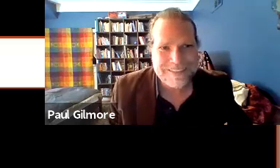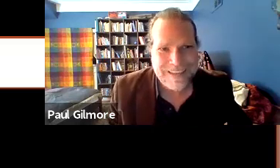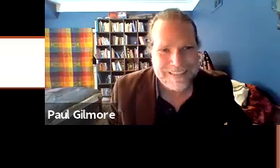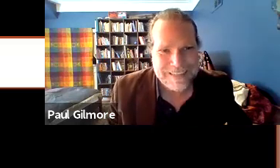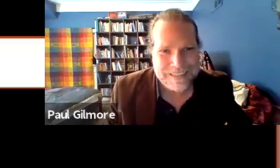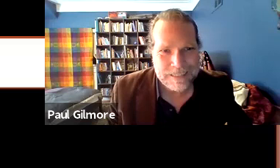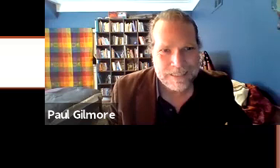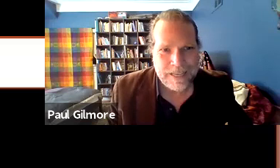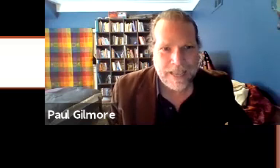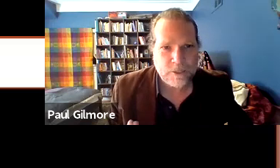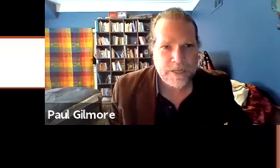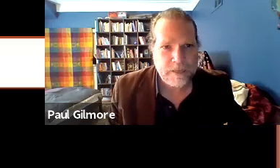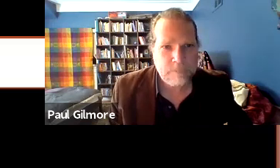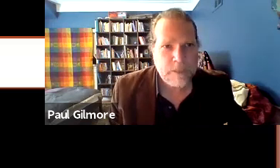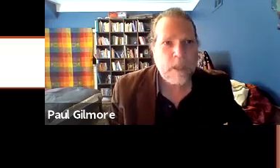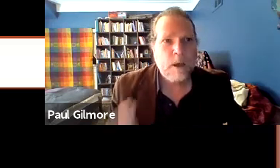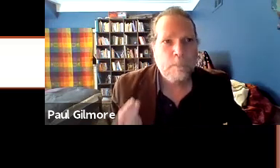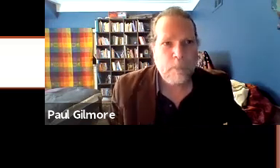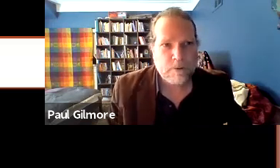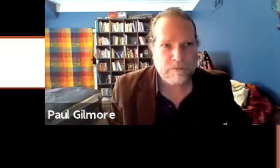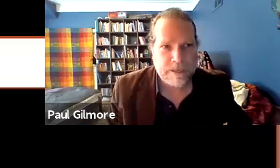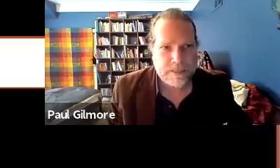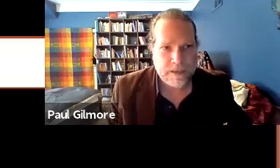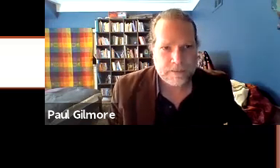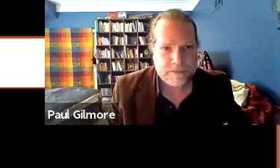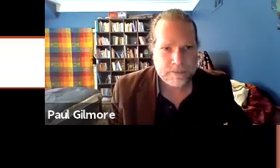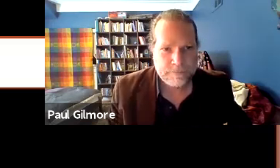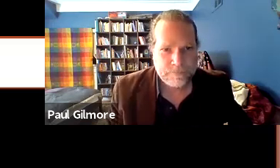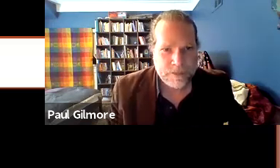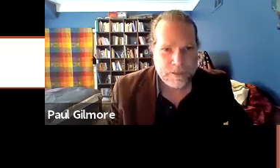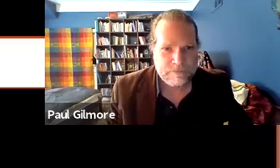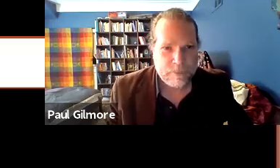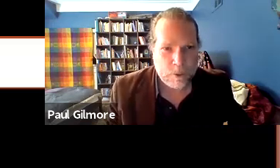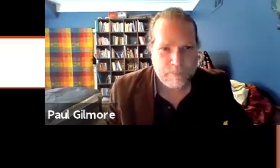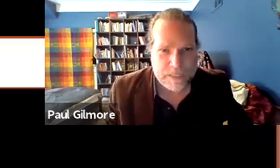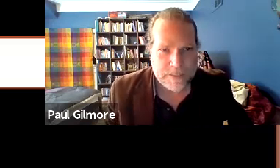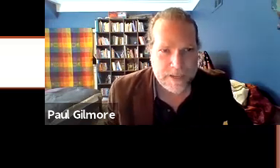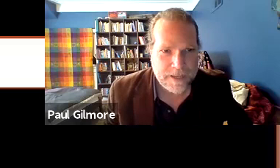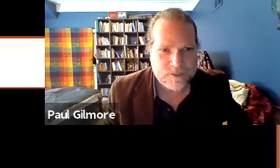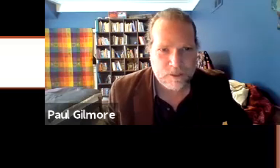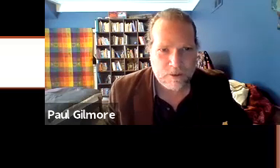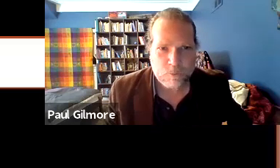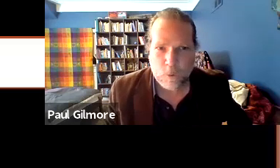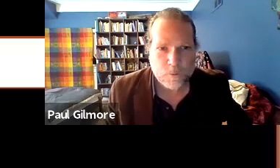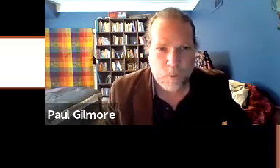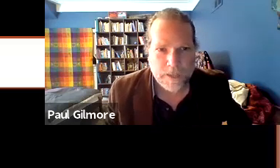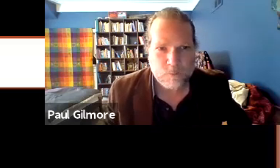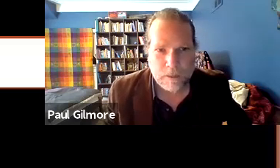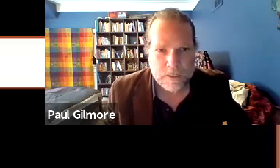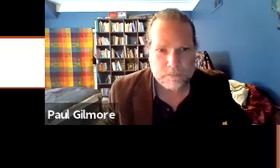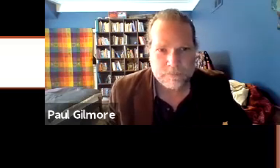lightning. And her name, mother of exiles from her beacon hand glows worldwide welcome.